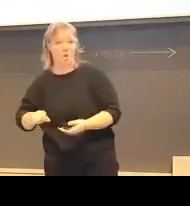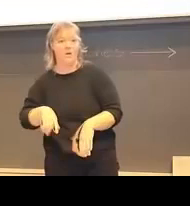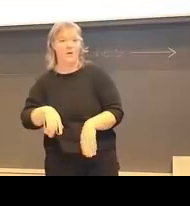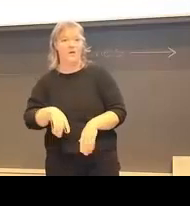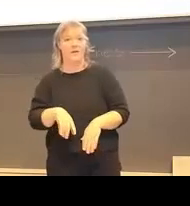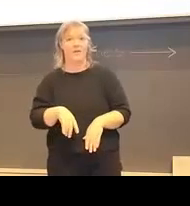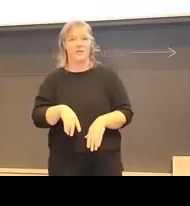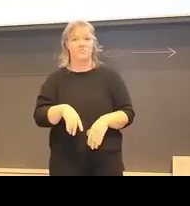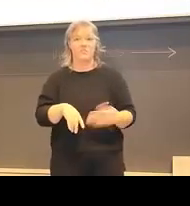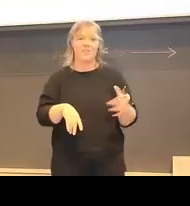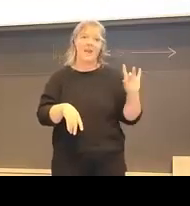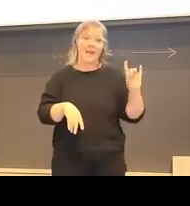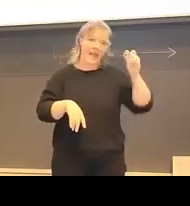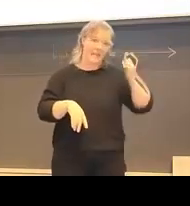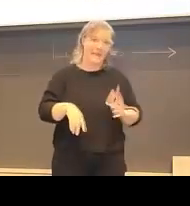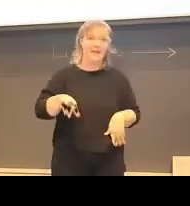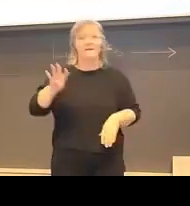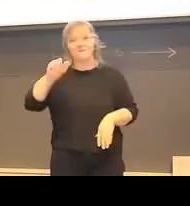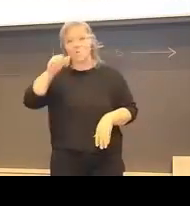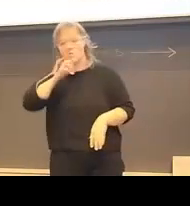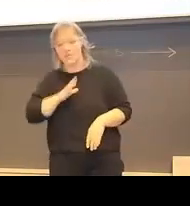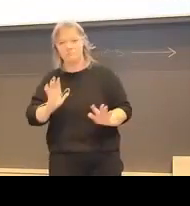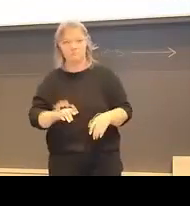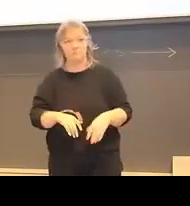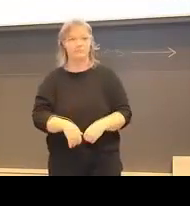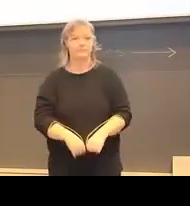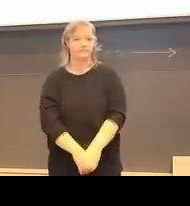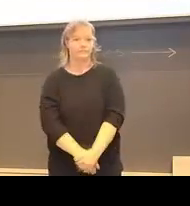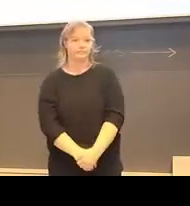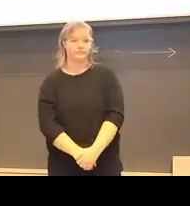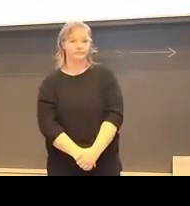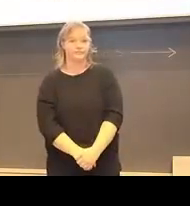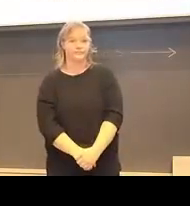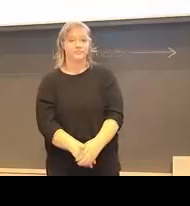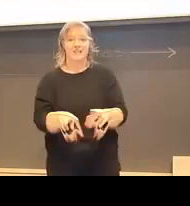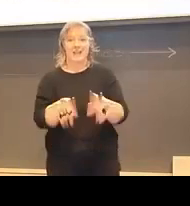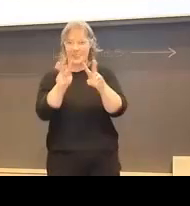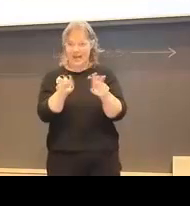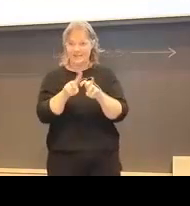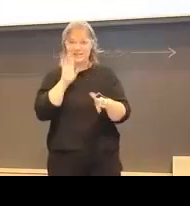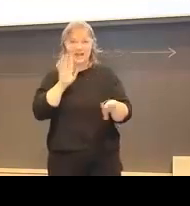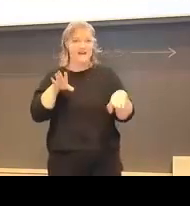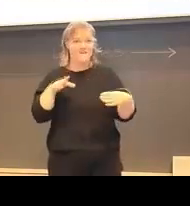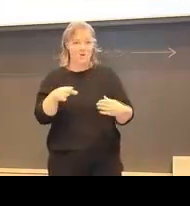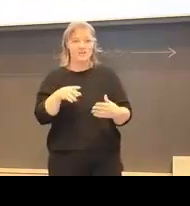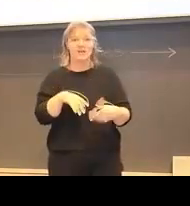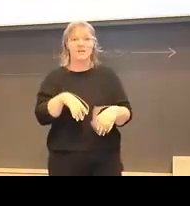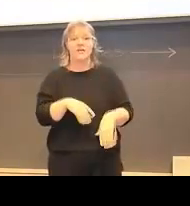fell out to be eight men and four women in the analysis I focused on three of the 45 skills that